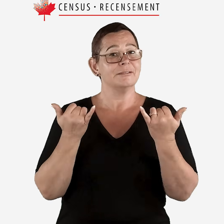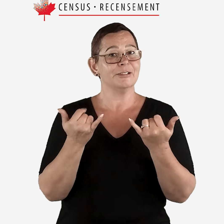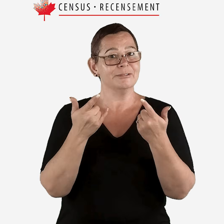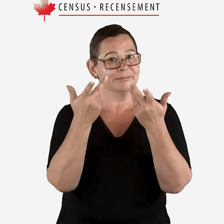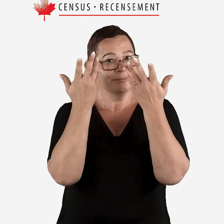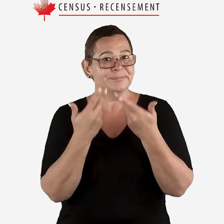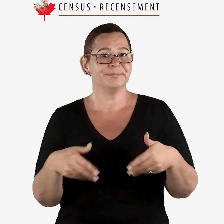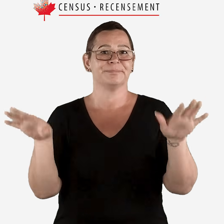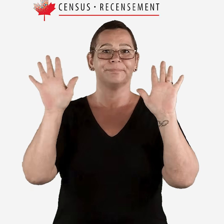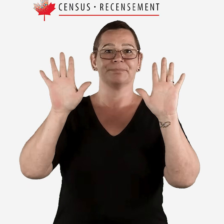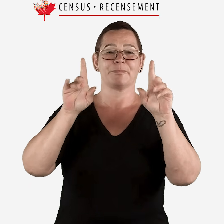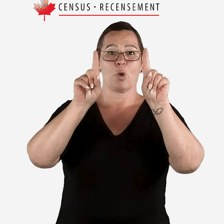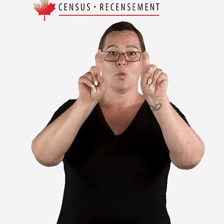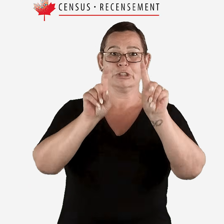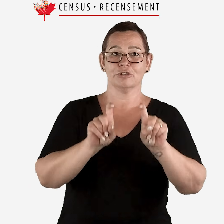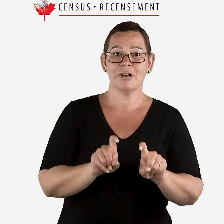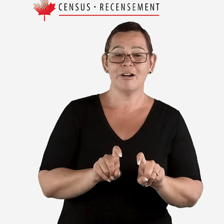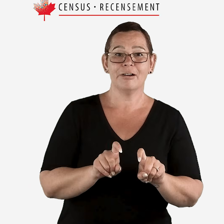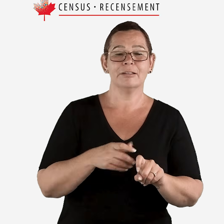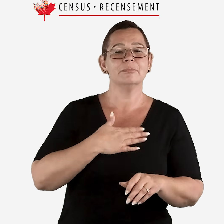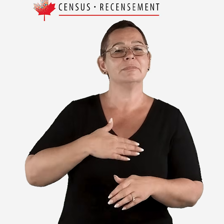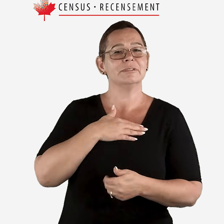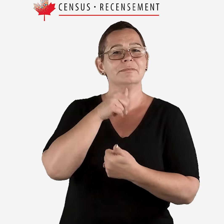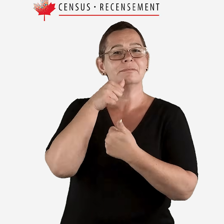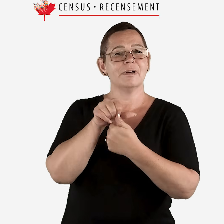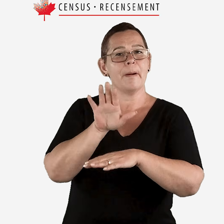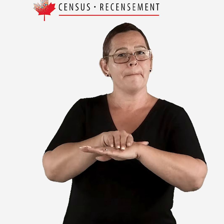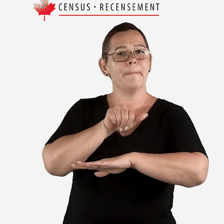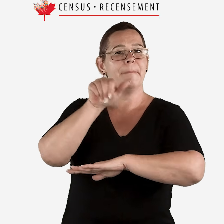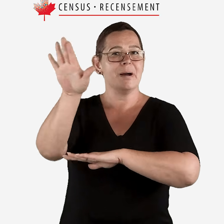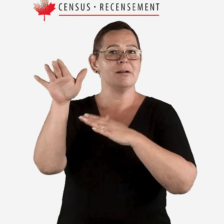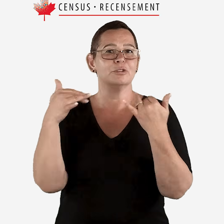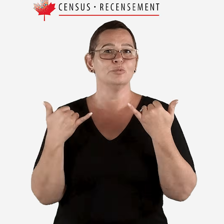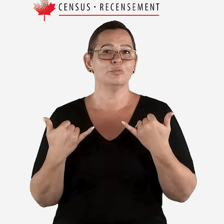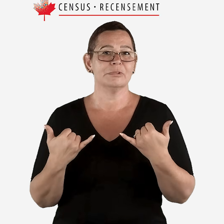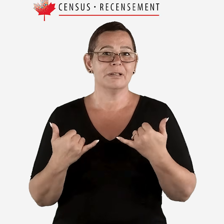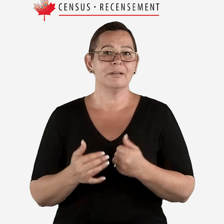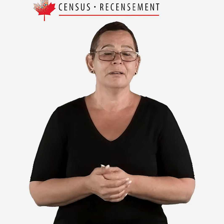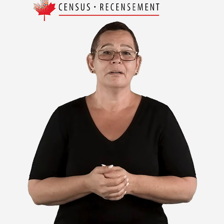You have now completed your questionnaire. Please mail it today.